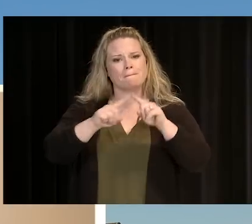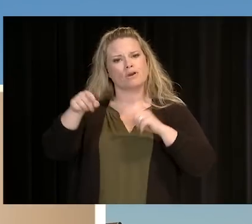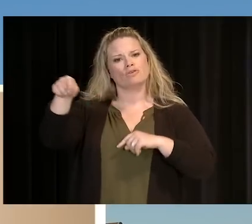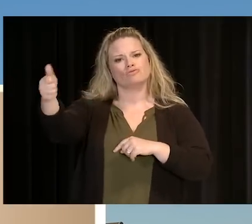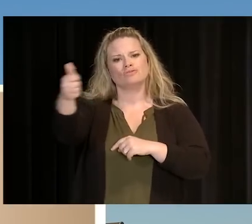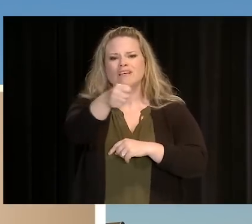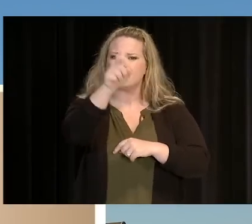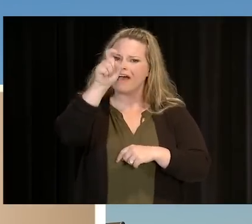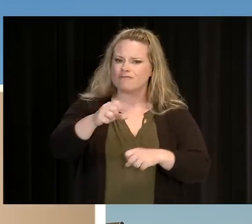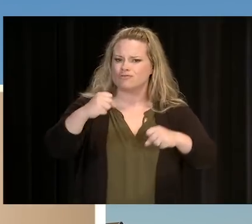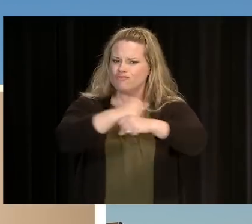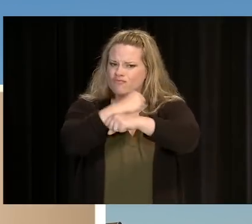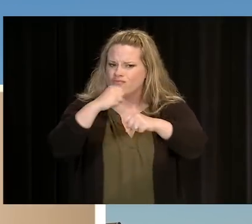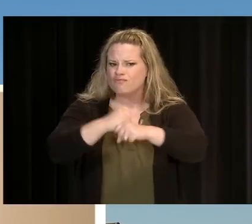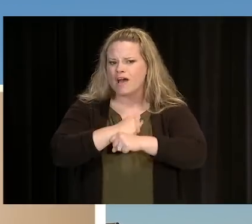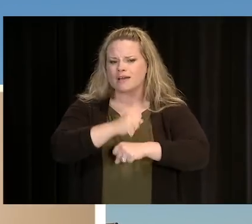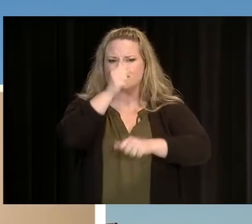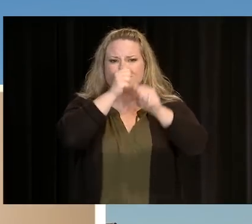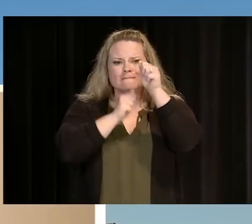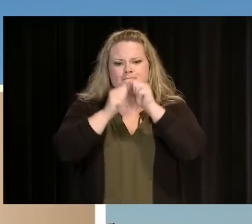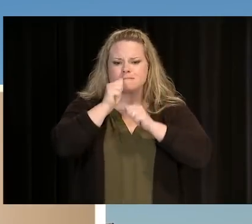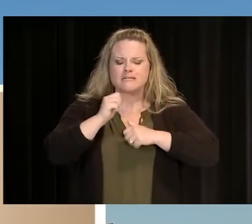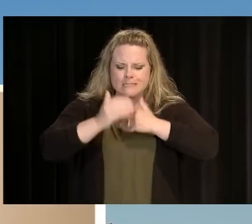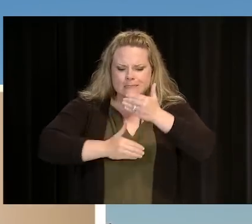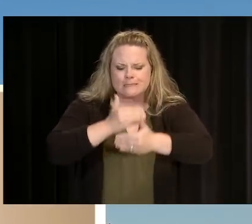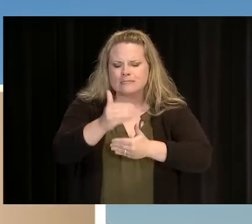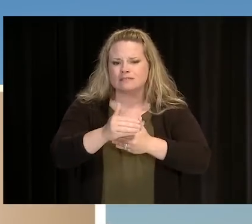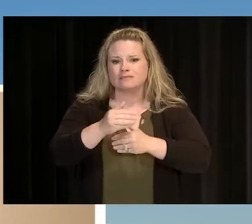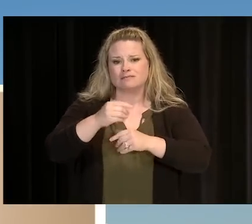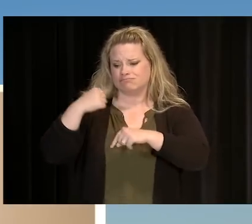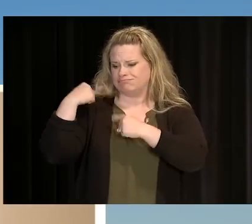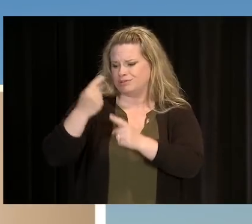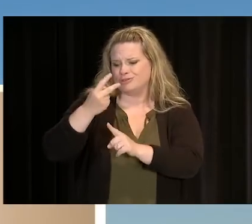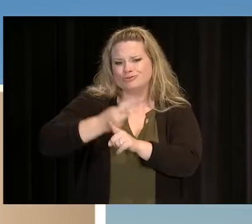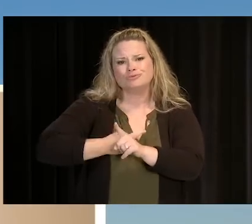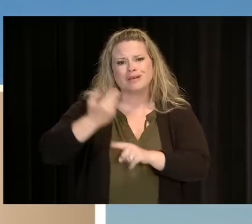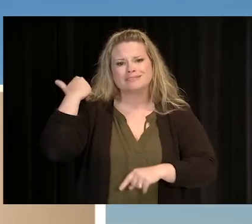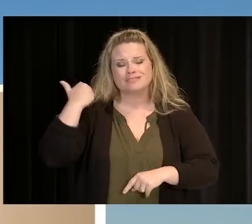IN THOSE MOMENTS, WE HAVE TO REMEMBER TO FIGHT. WE HAVE TO FIGHT LIKE WE HAVE IN THESE PAST COUPLE OF MONTHS.